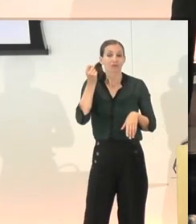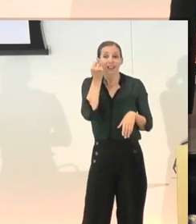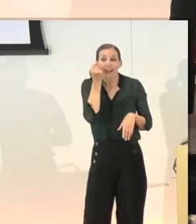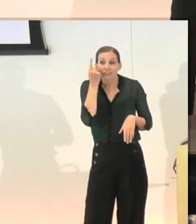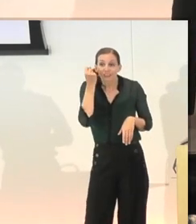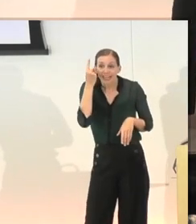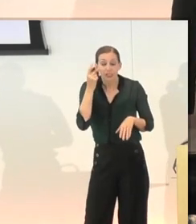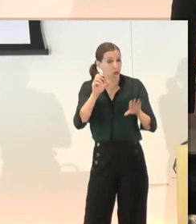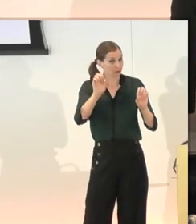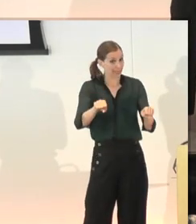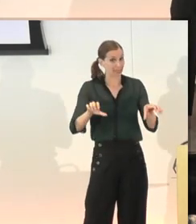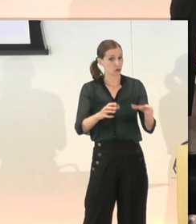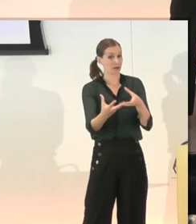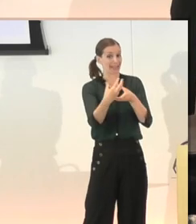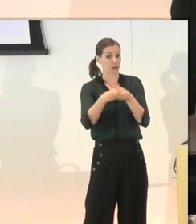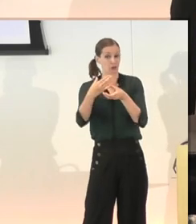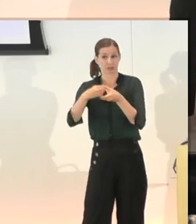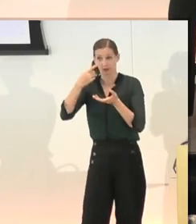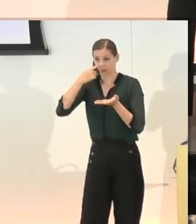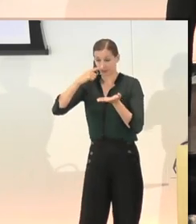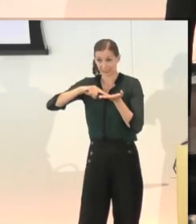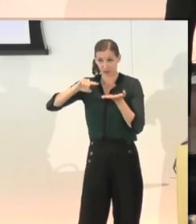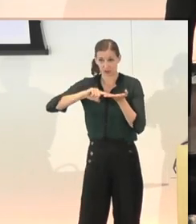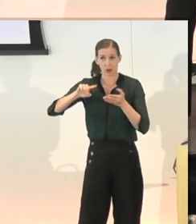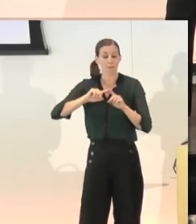inclusive research that misunderstand it -- but misunderstand if you don't